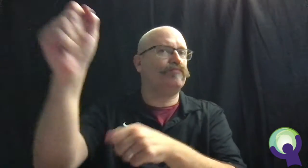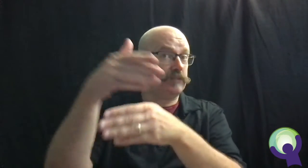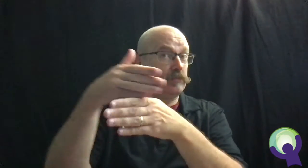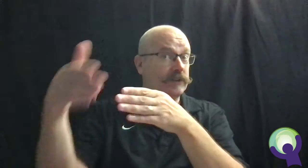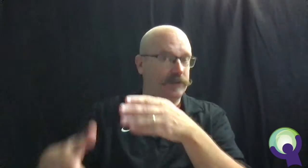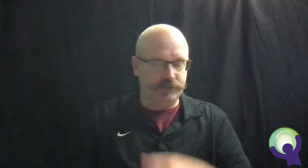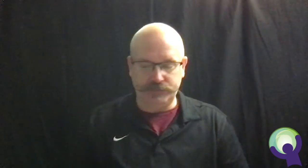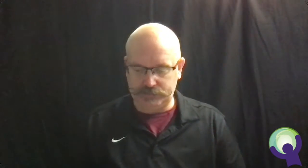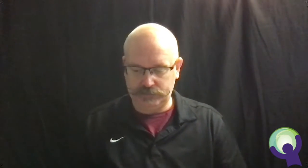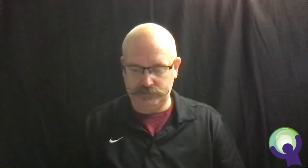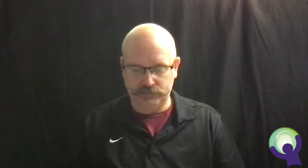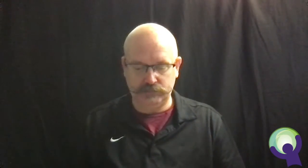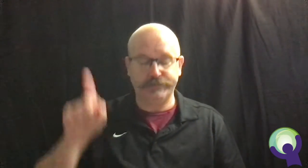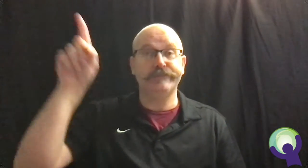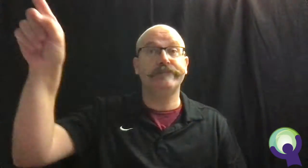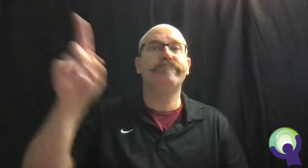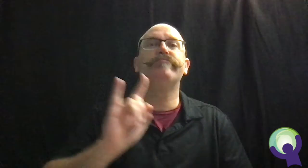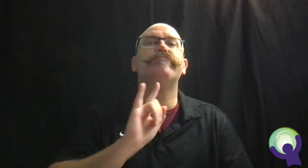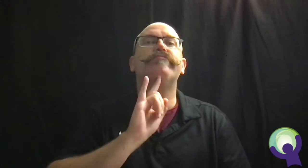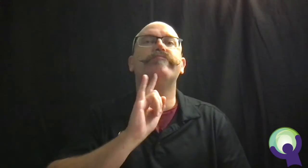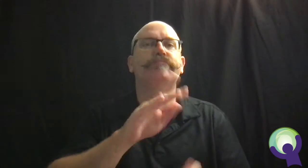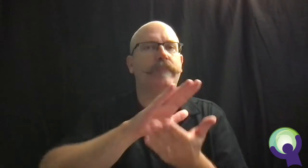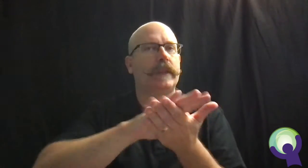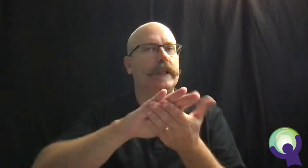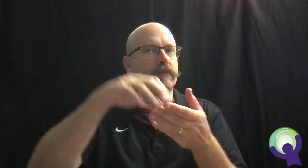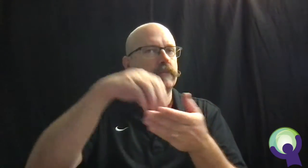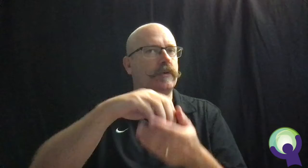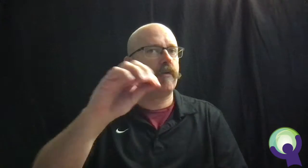On the weekends Dad takes the bus to work.